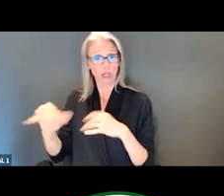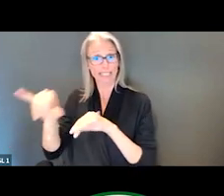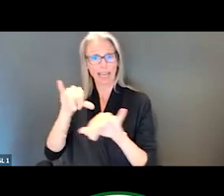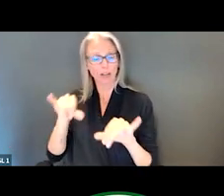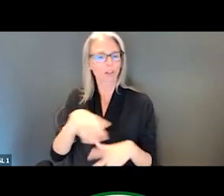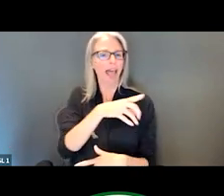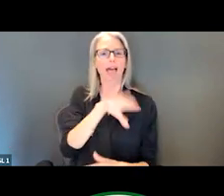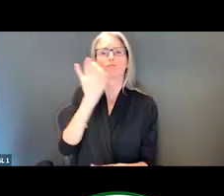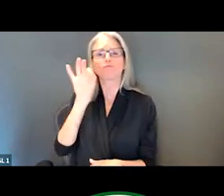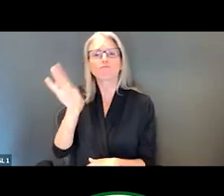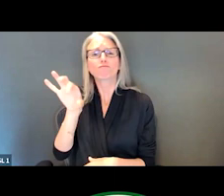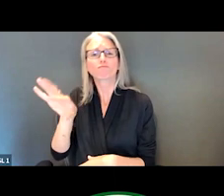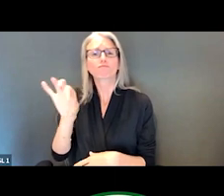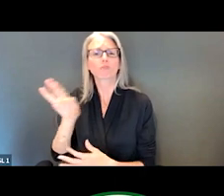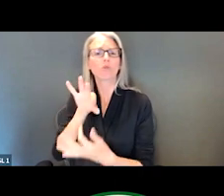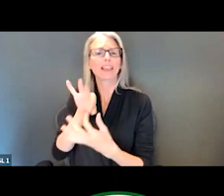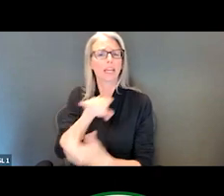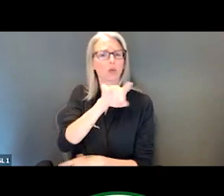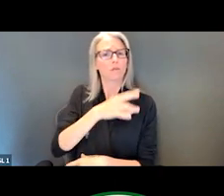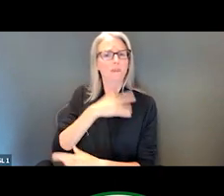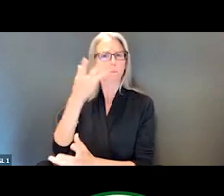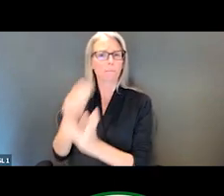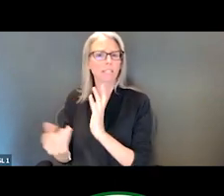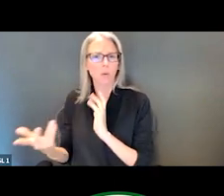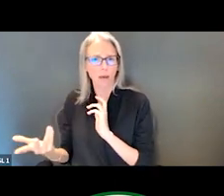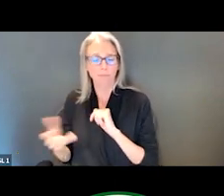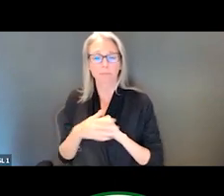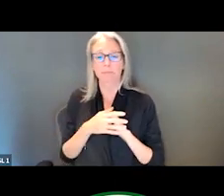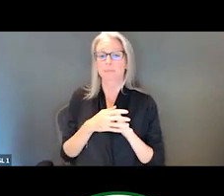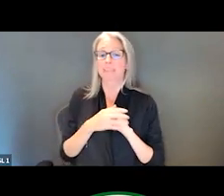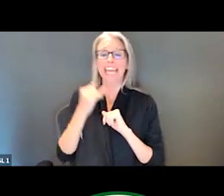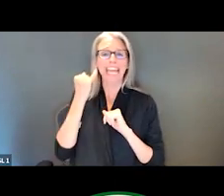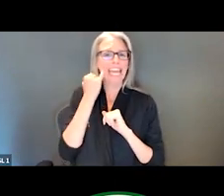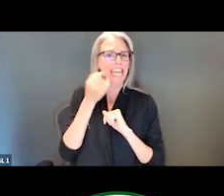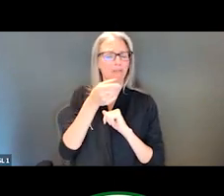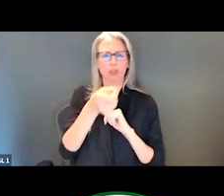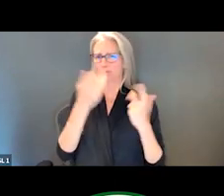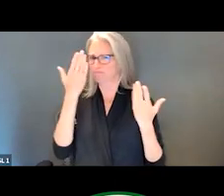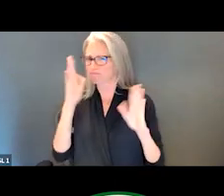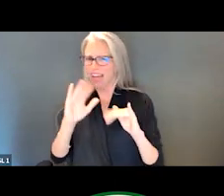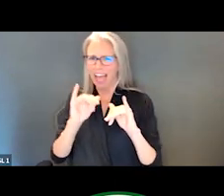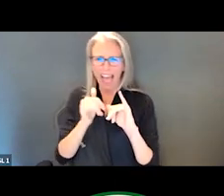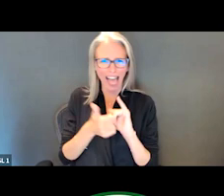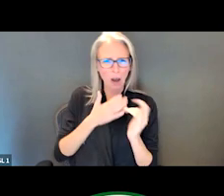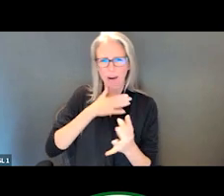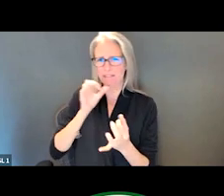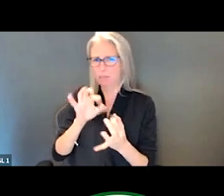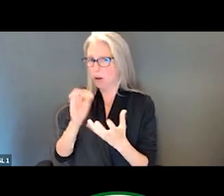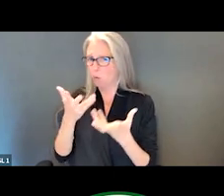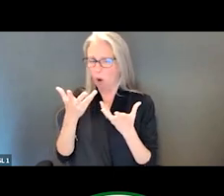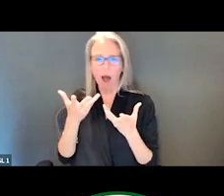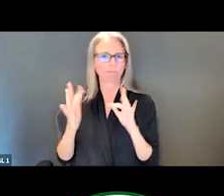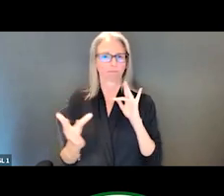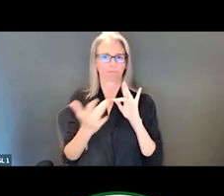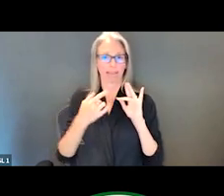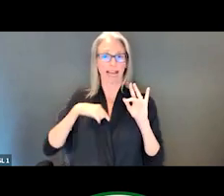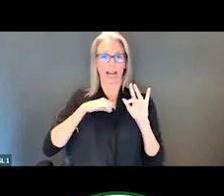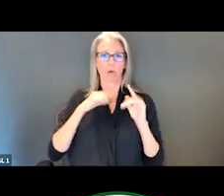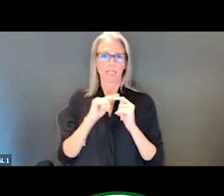The, the, I think Allison is going to talk about it later on. She's in the links to this.